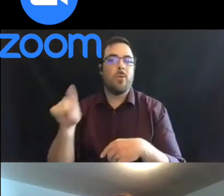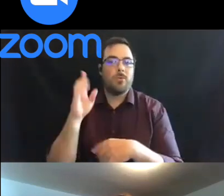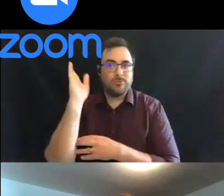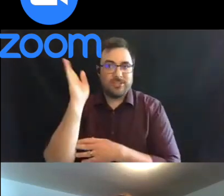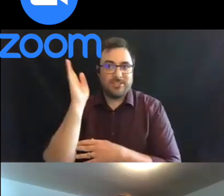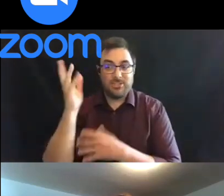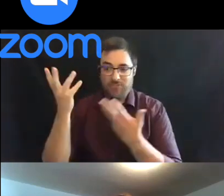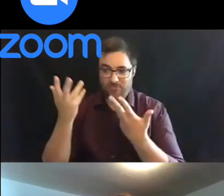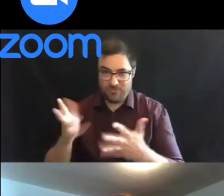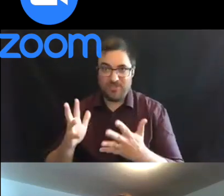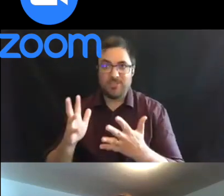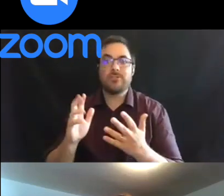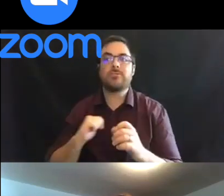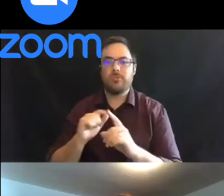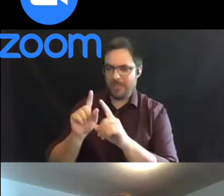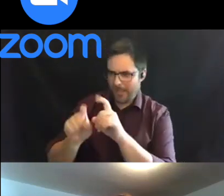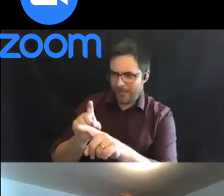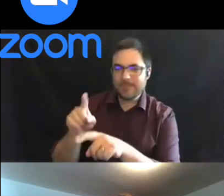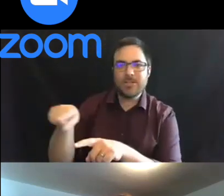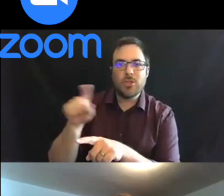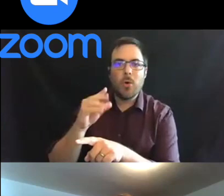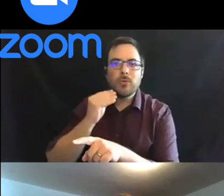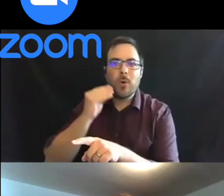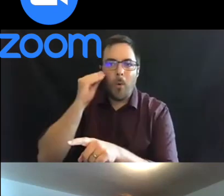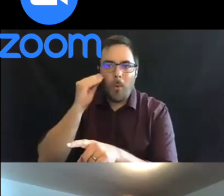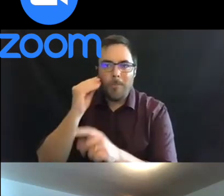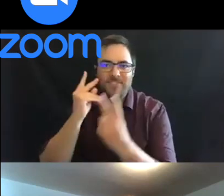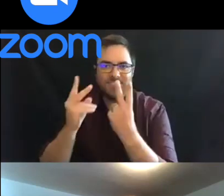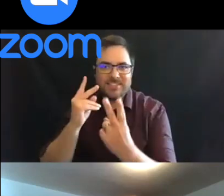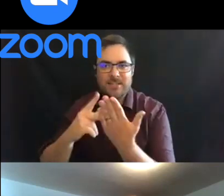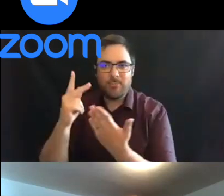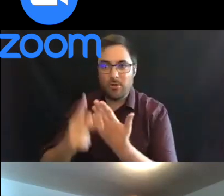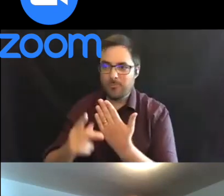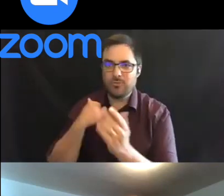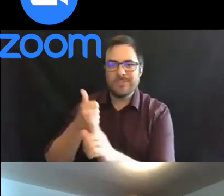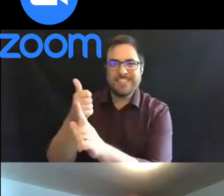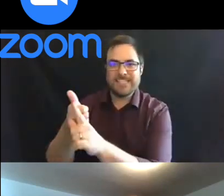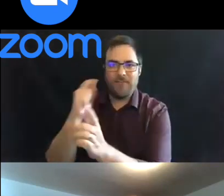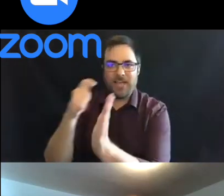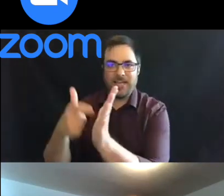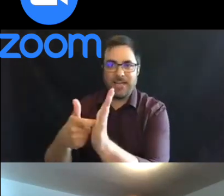programs home visiting programs to self-identify if they they would like to be part of our